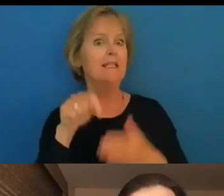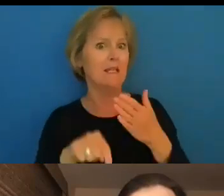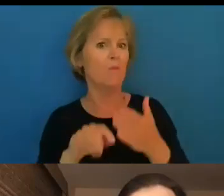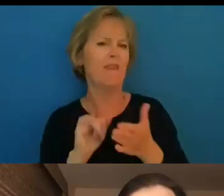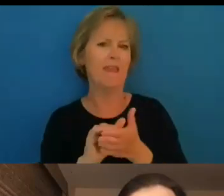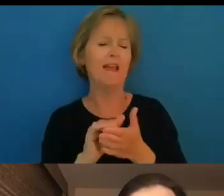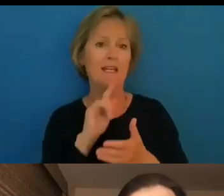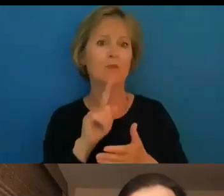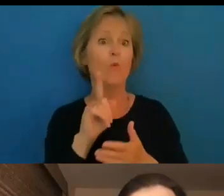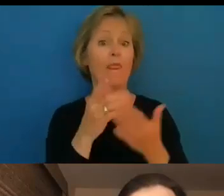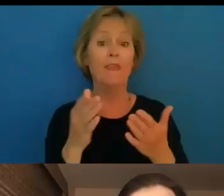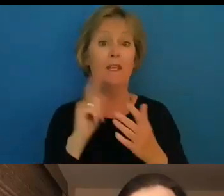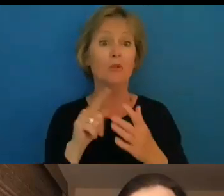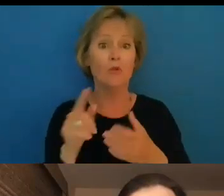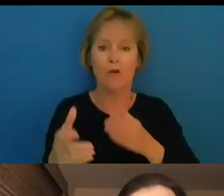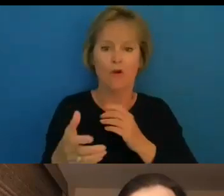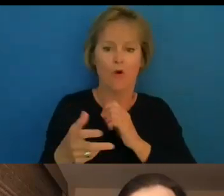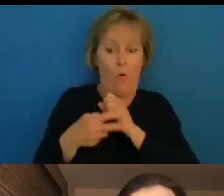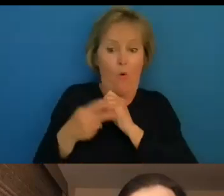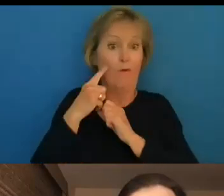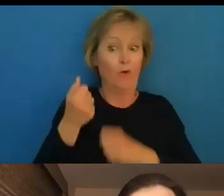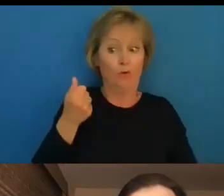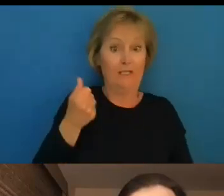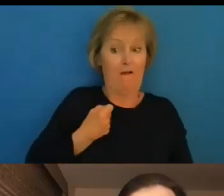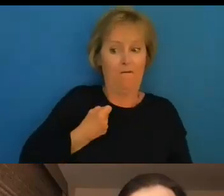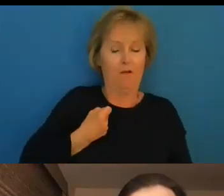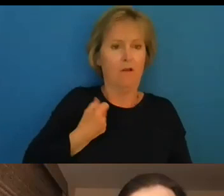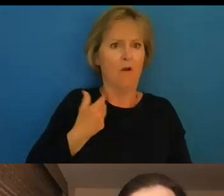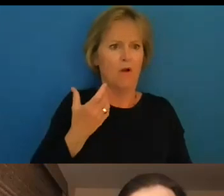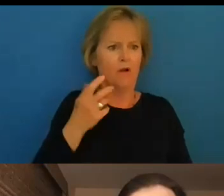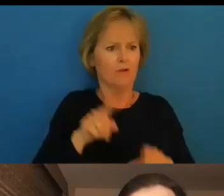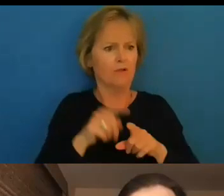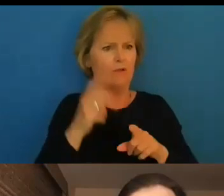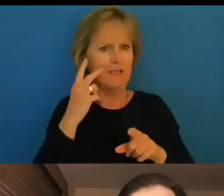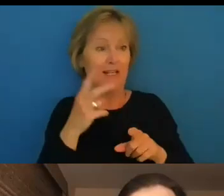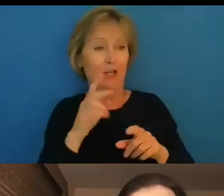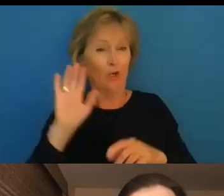IT's one thing to hoard for yourself, but especially early on, we're seeing